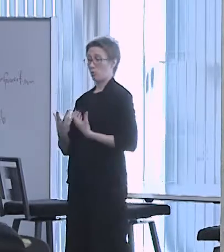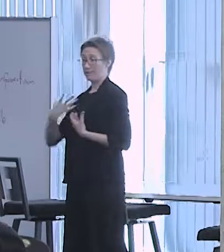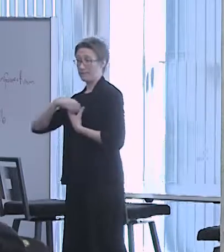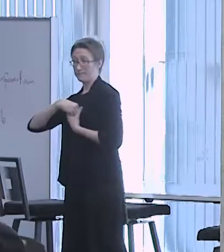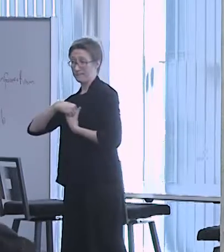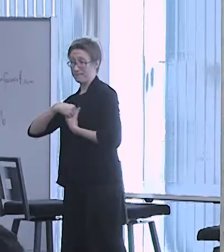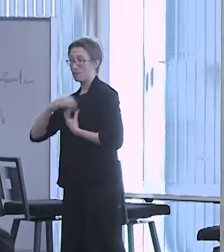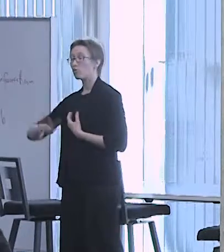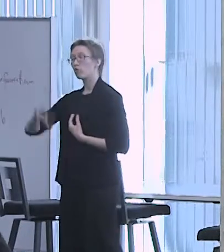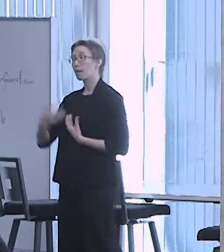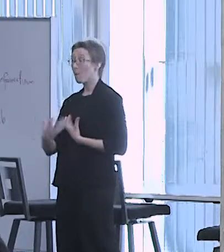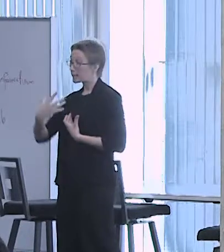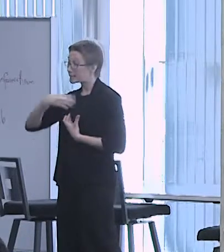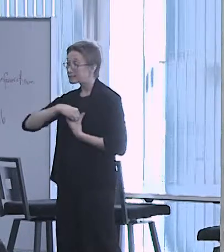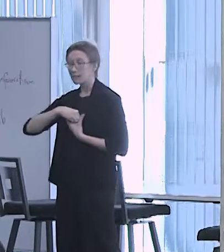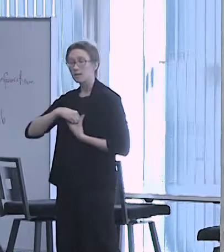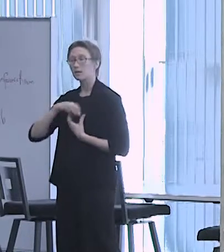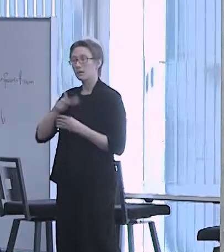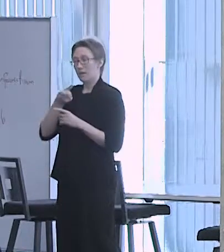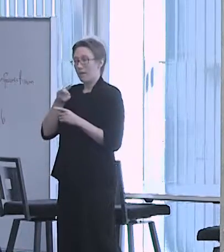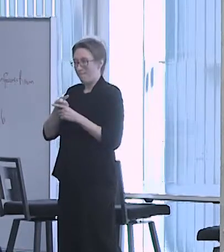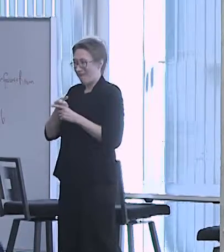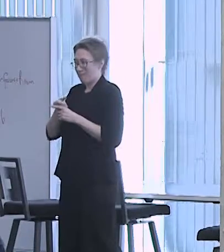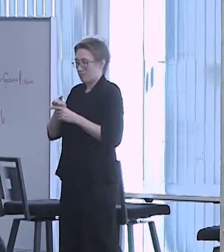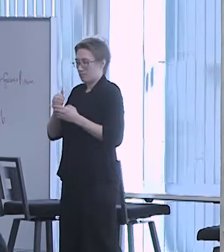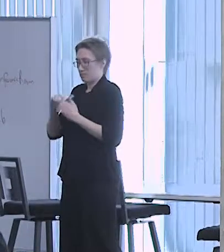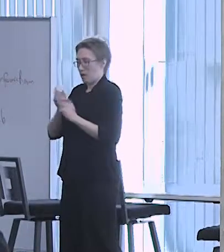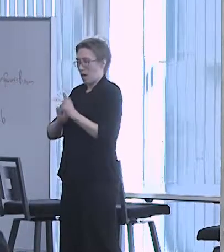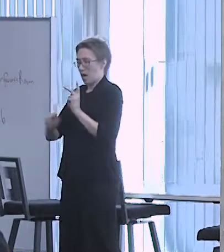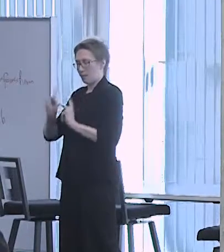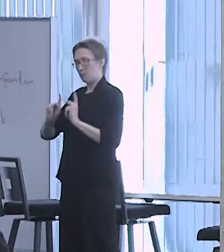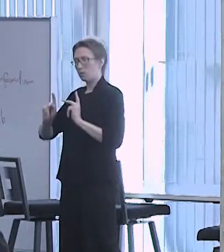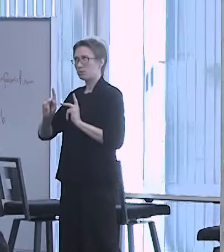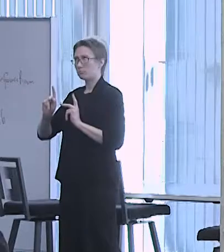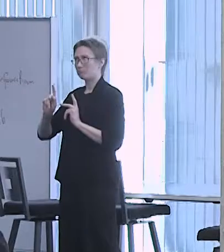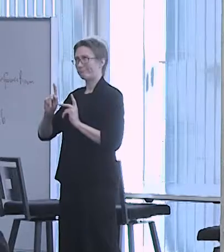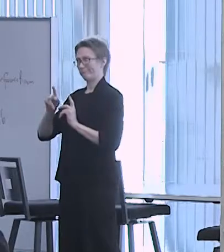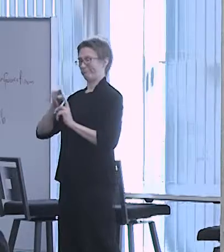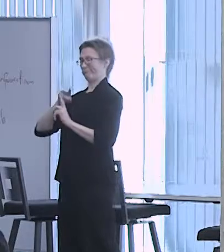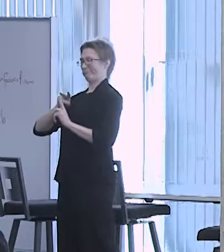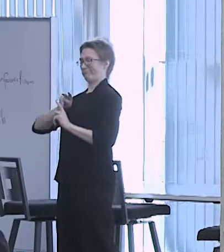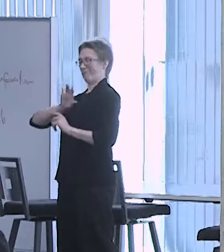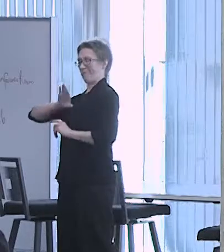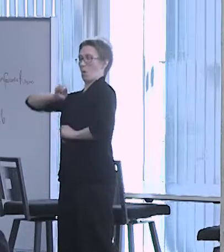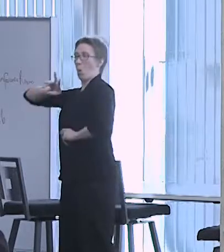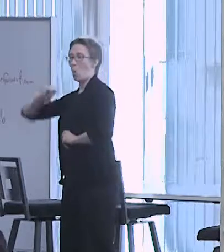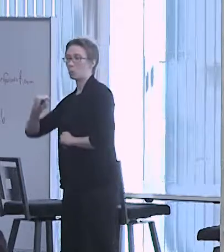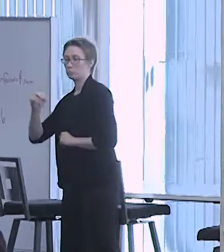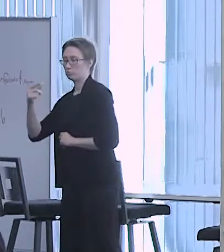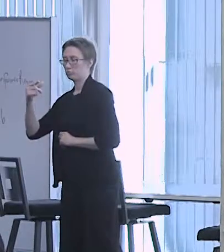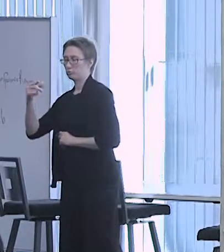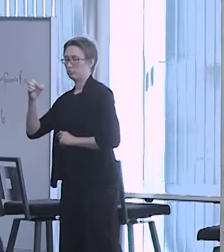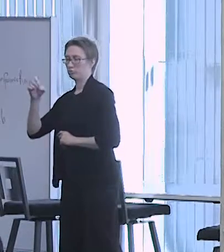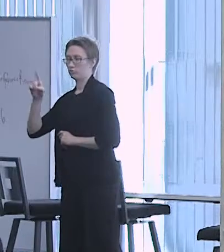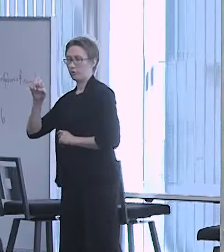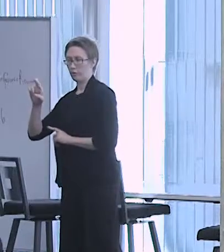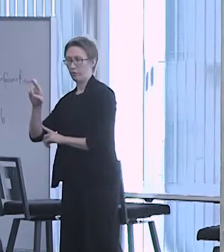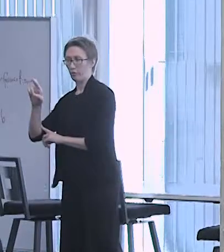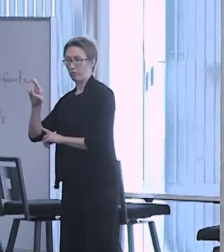how people perceive their own gender, or how others perceive their gender. It took me a while to recognize my own gender identity,